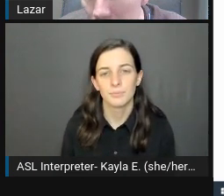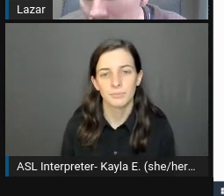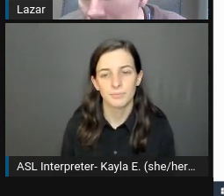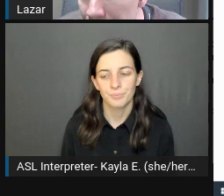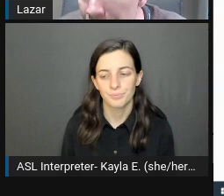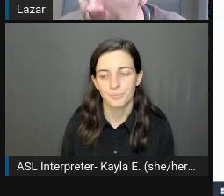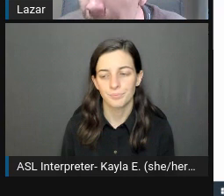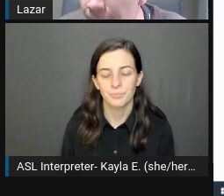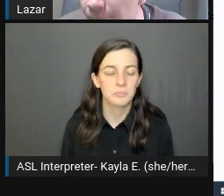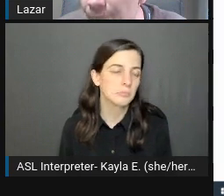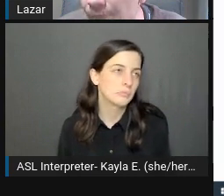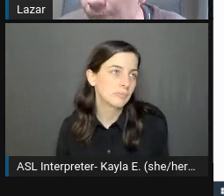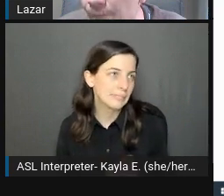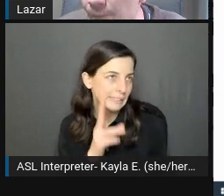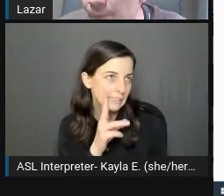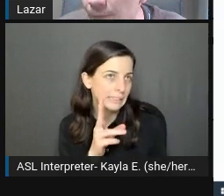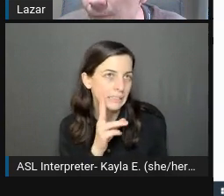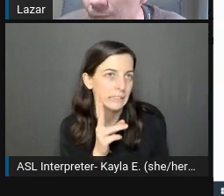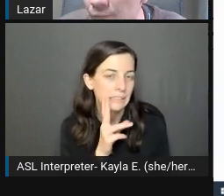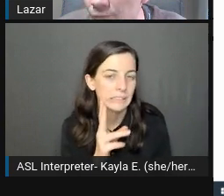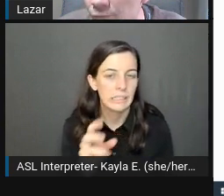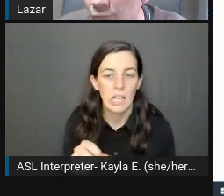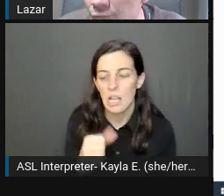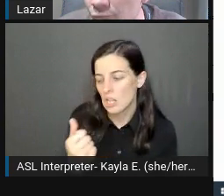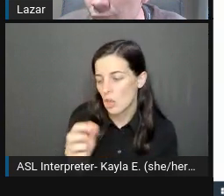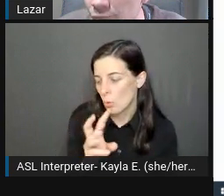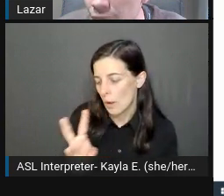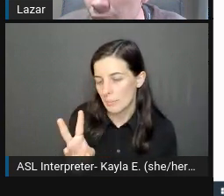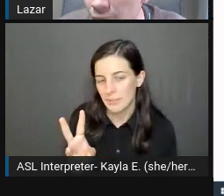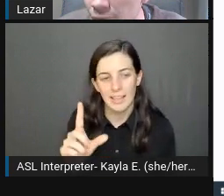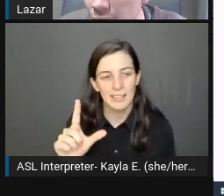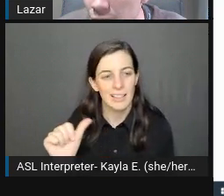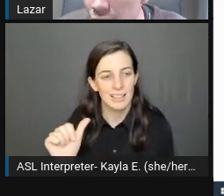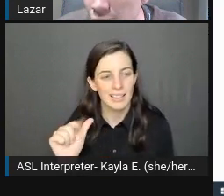Let's see a website that Lazar told me that has lots